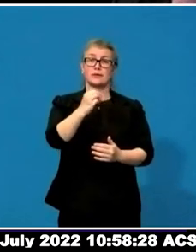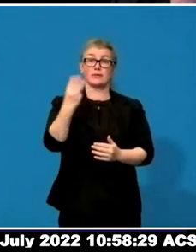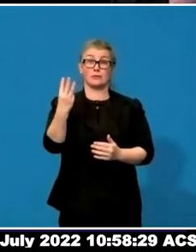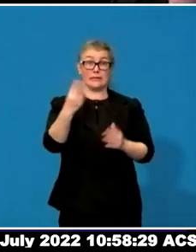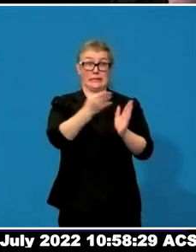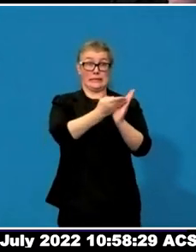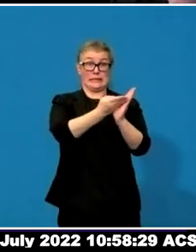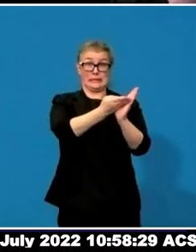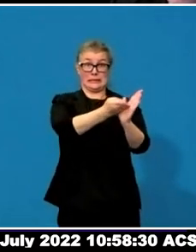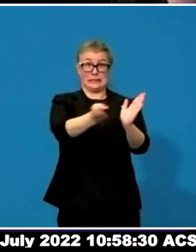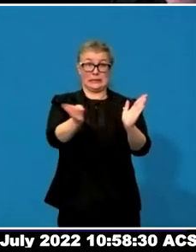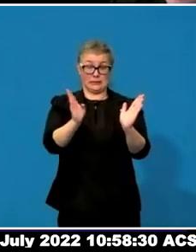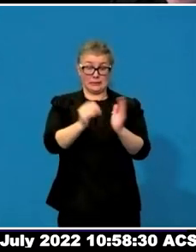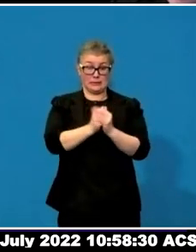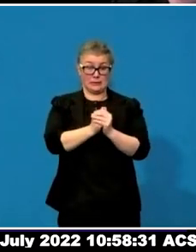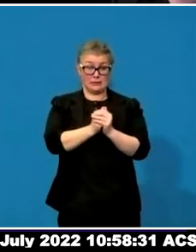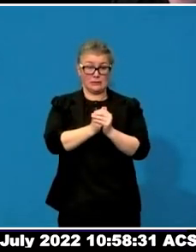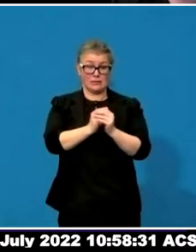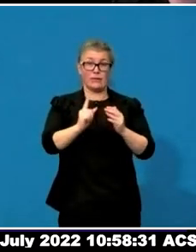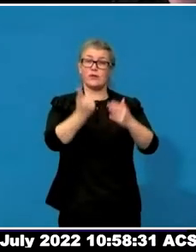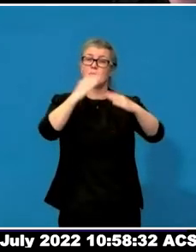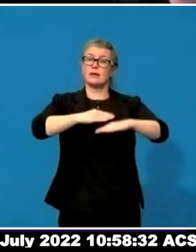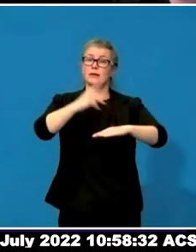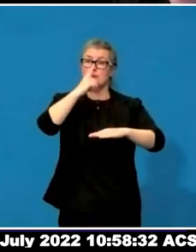First Nations people living in remote or very remote communities.